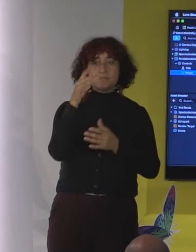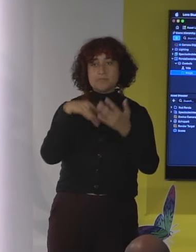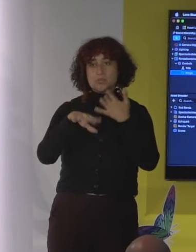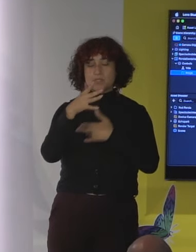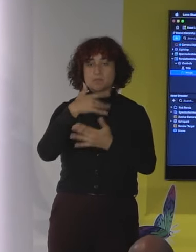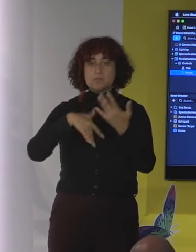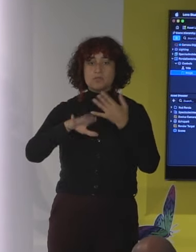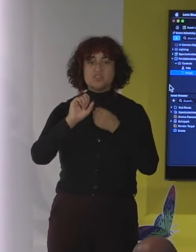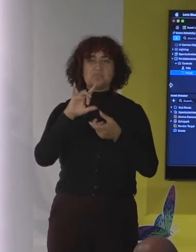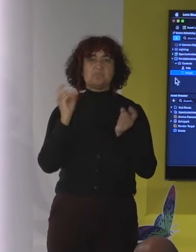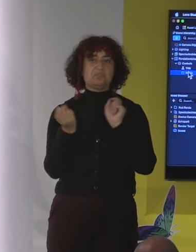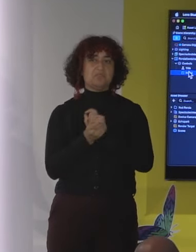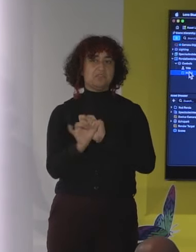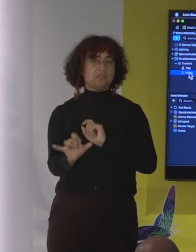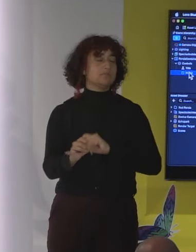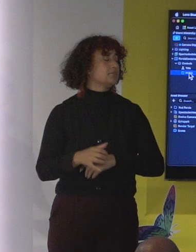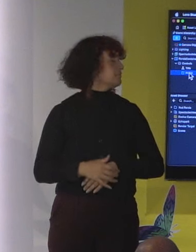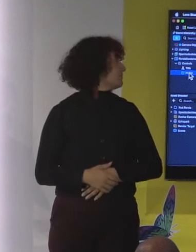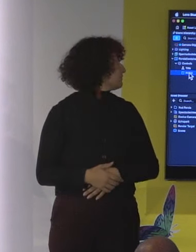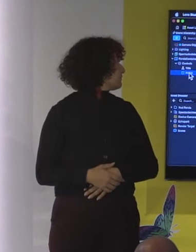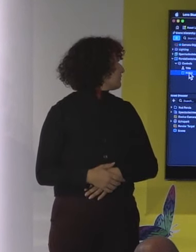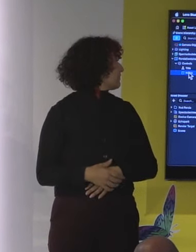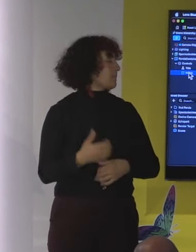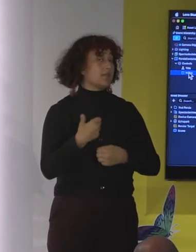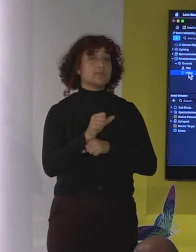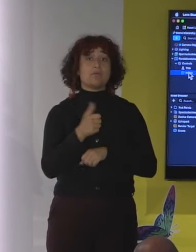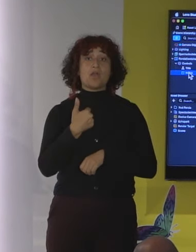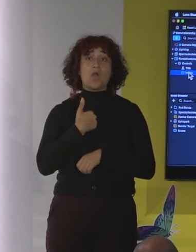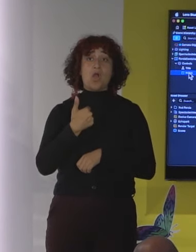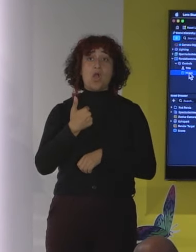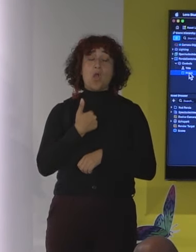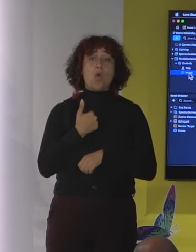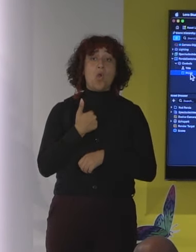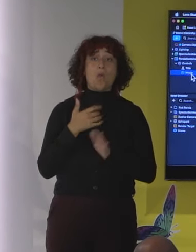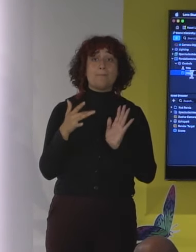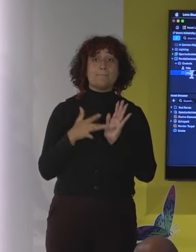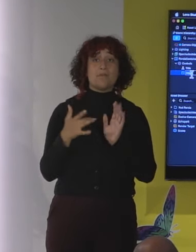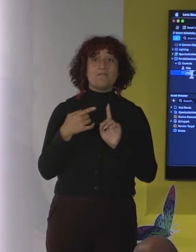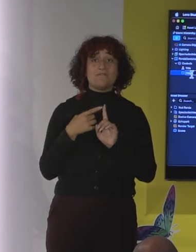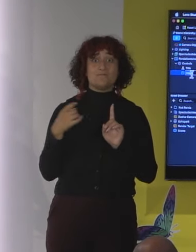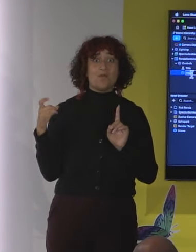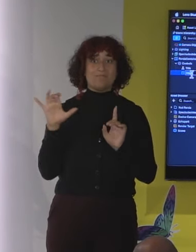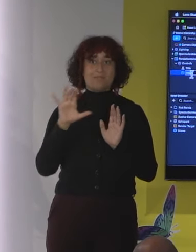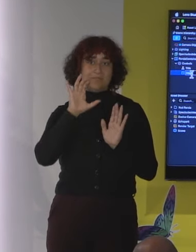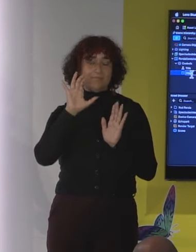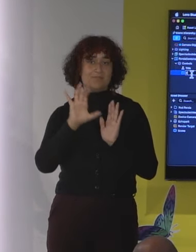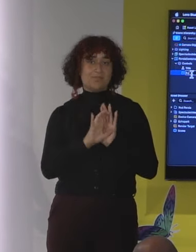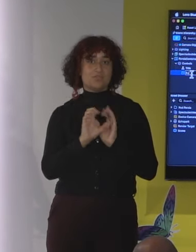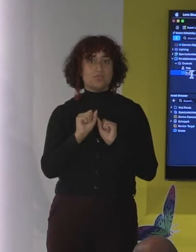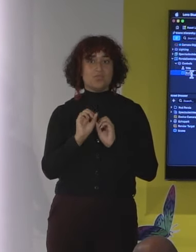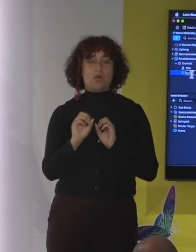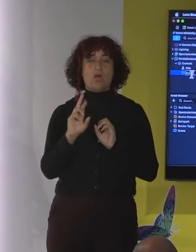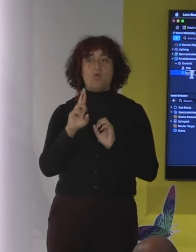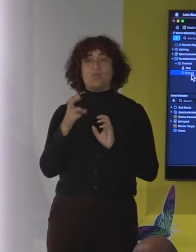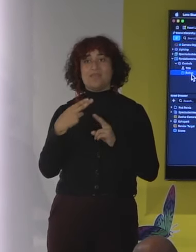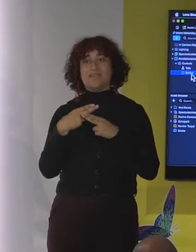So, let's change that. Let's make our own custom button out of this image. So, to be organized, I'll rename this to button.